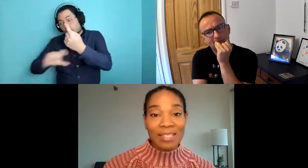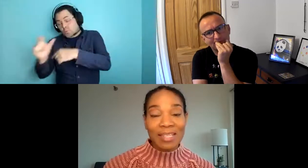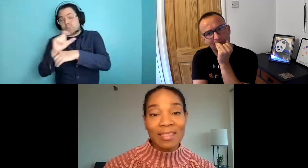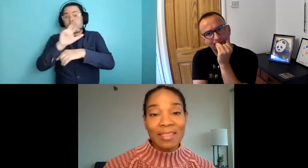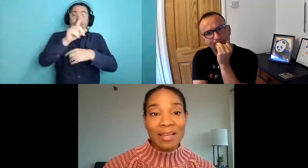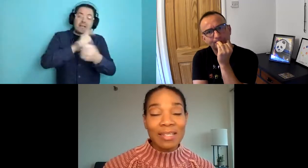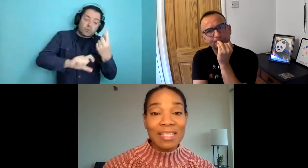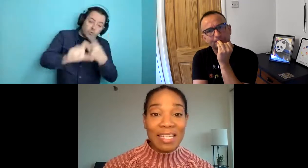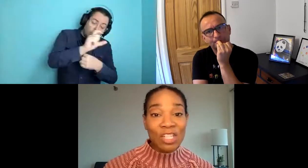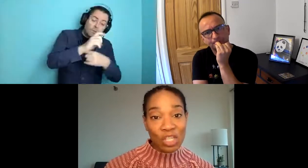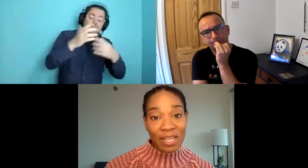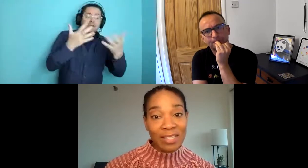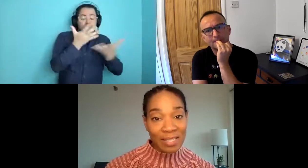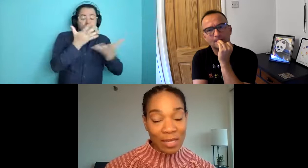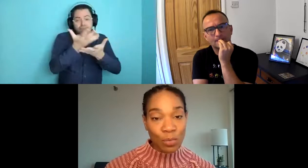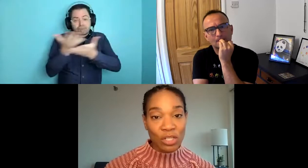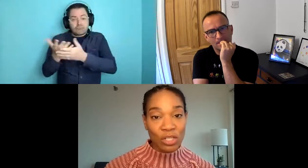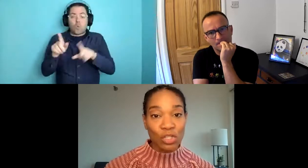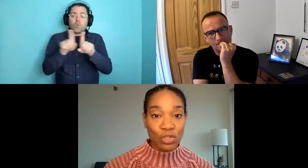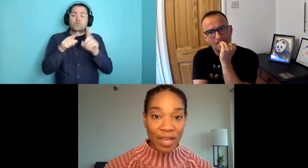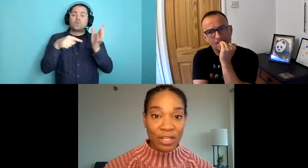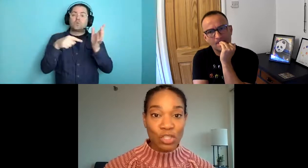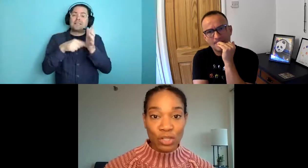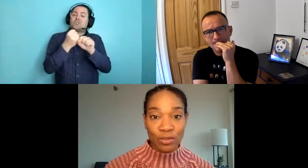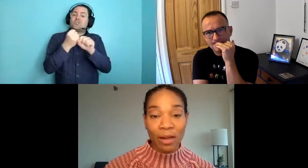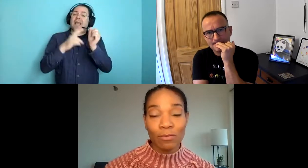The a romantic or the Asexual communities because they